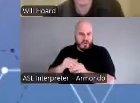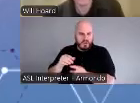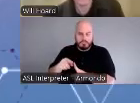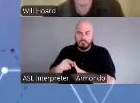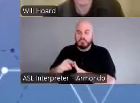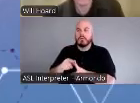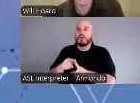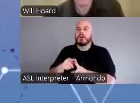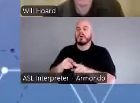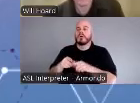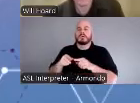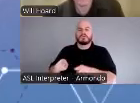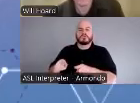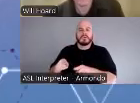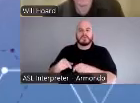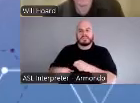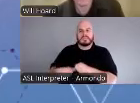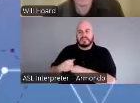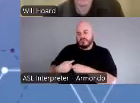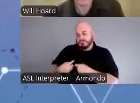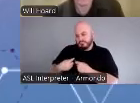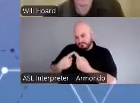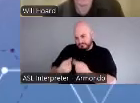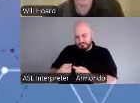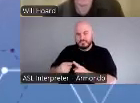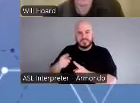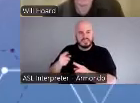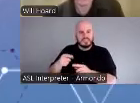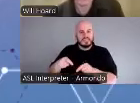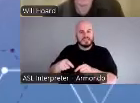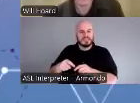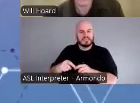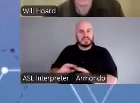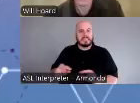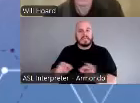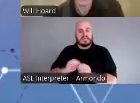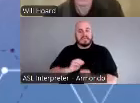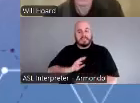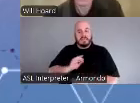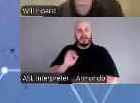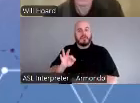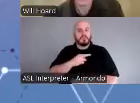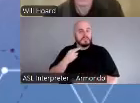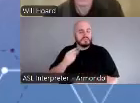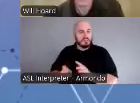during this past year-- did this come up, this dignity of risk, where you were like, maybe that isn't the best thing for them,